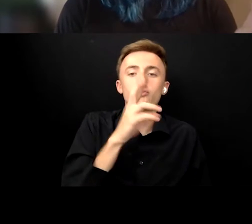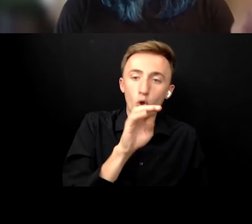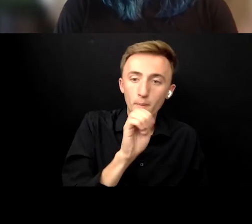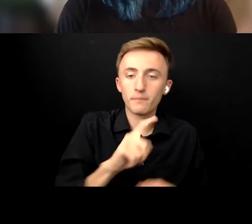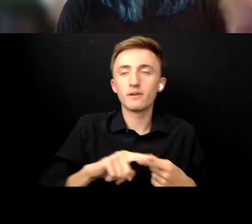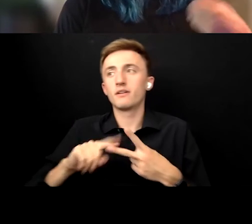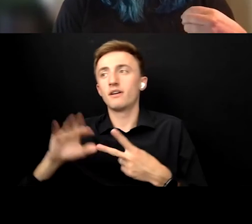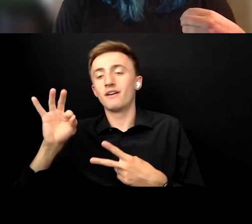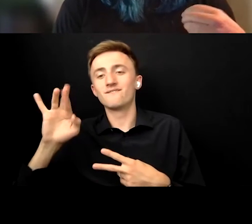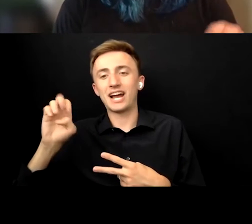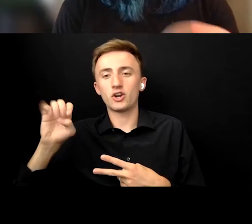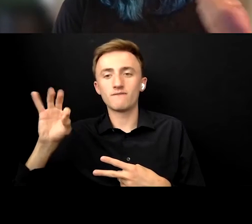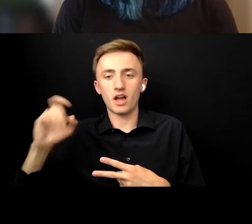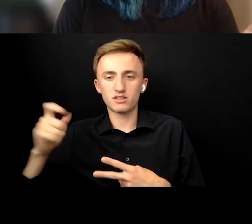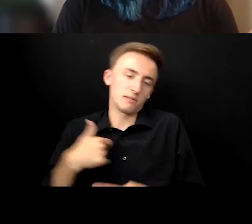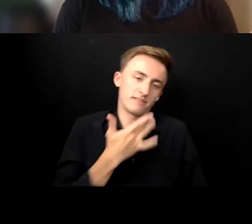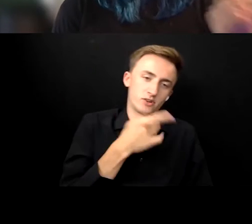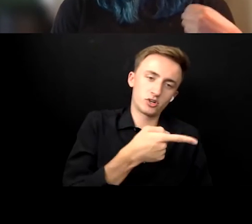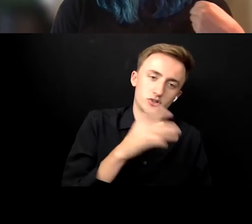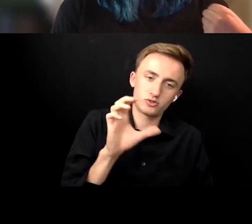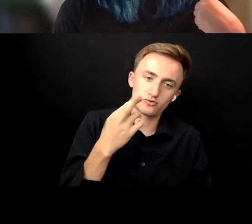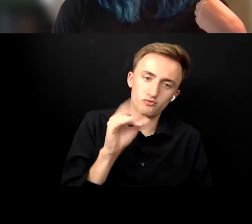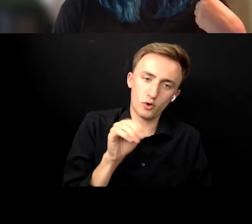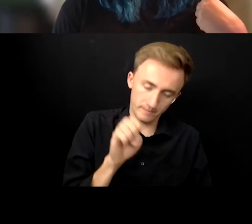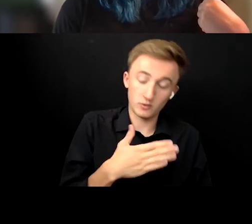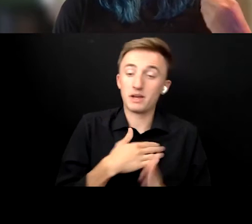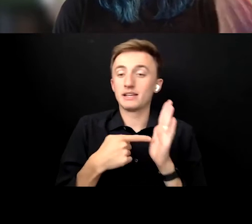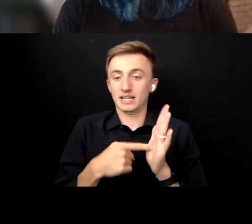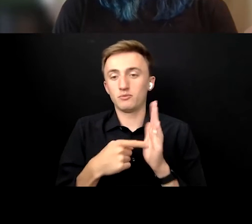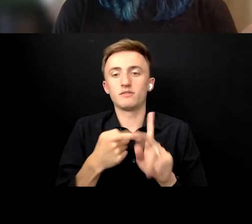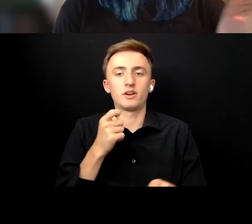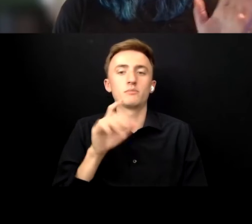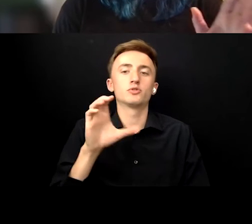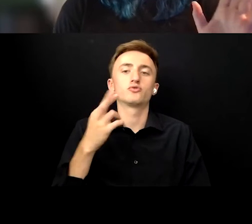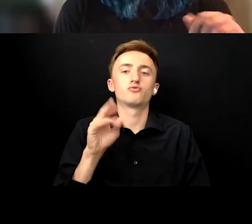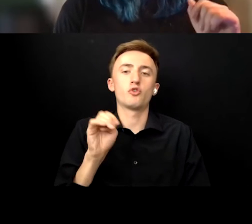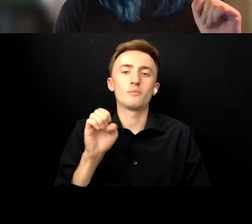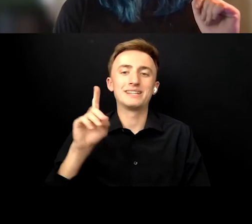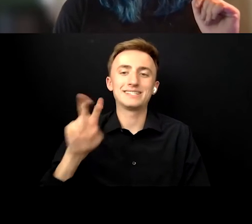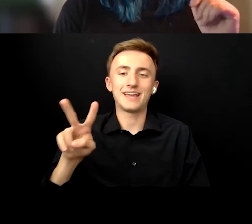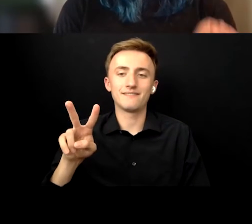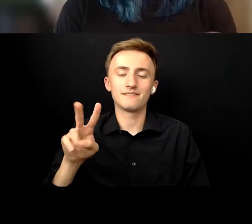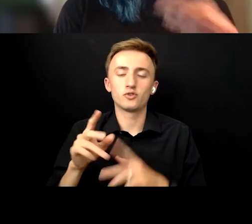prefer chrome. My examples will be from the chrome DevTools panel in the browser. And there is an